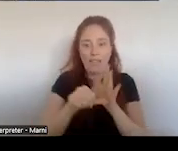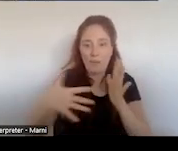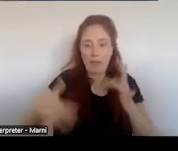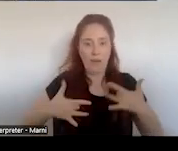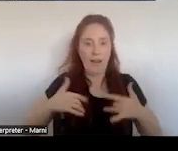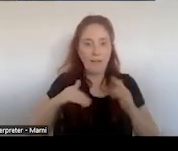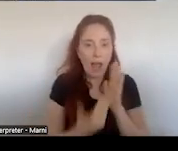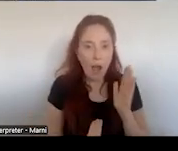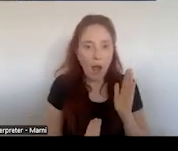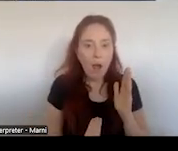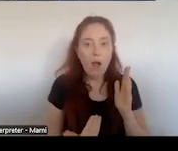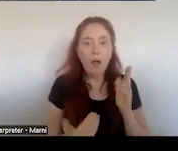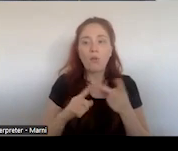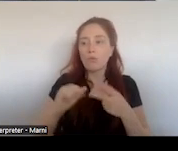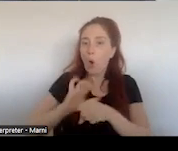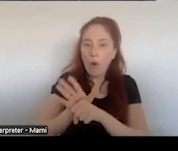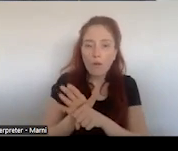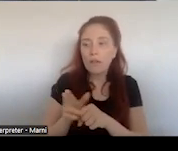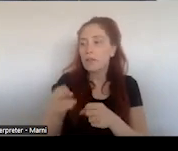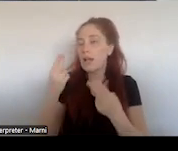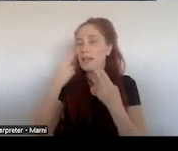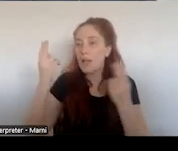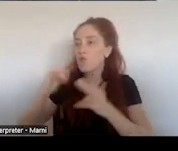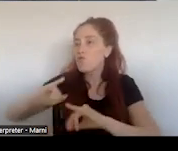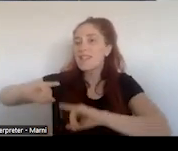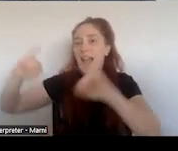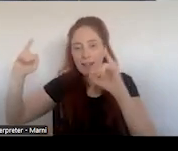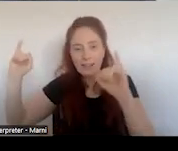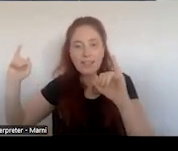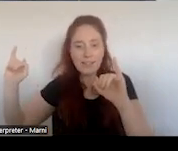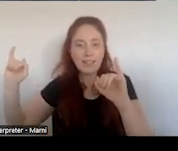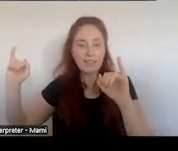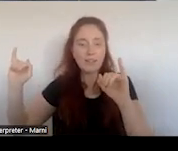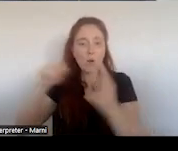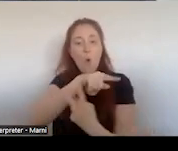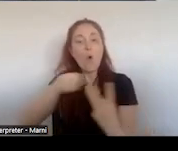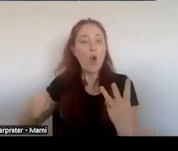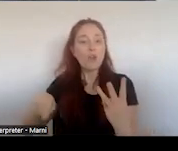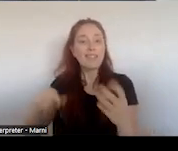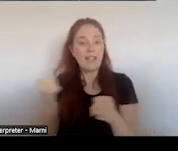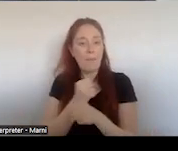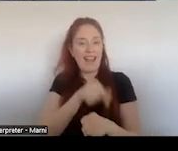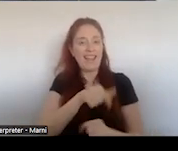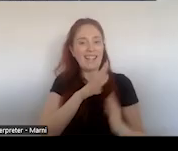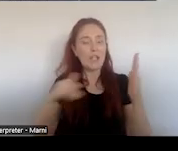the impacts of natural disasters and the long-term impacts of COVID-19 across the sector.